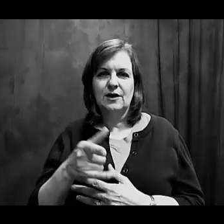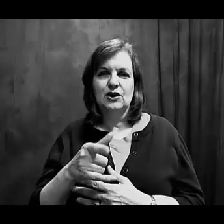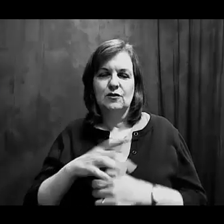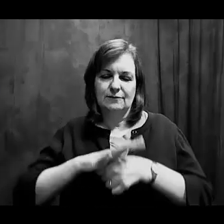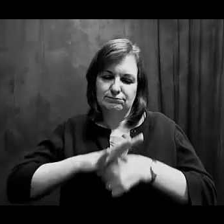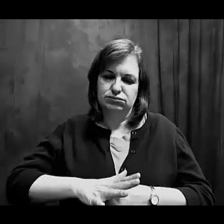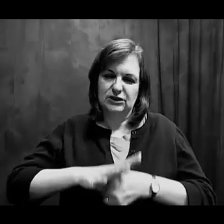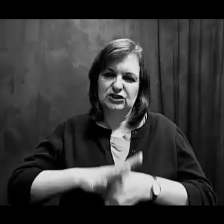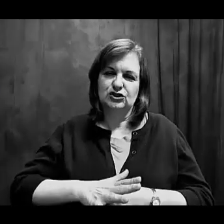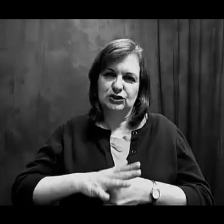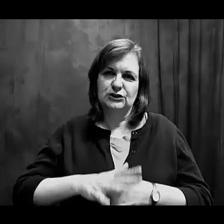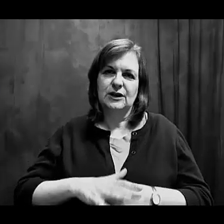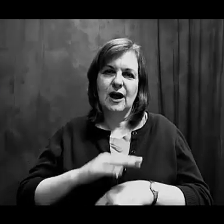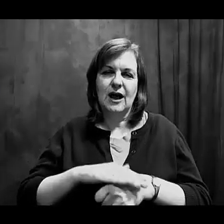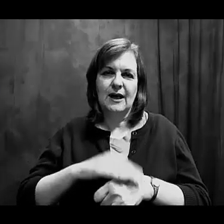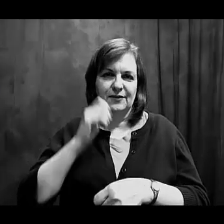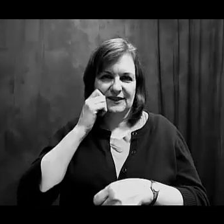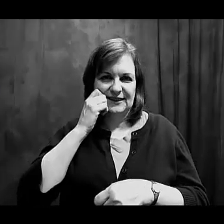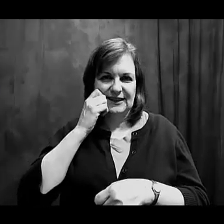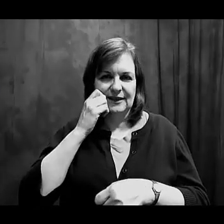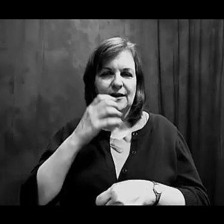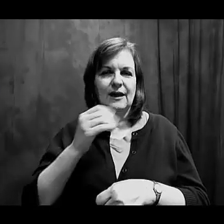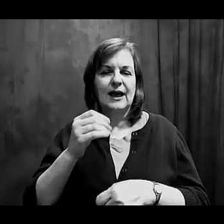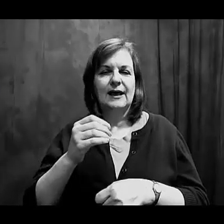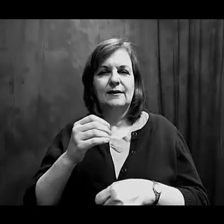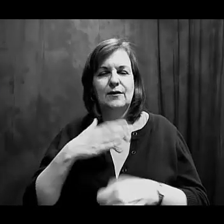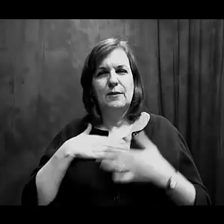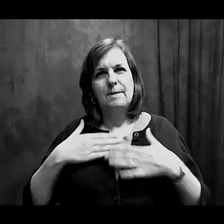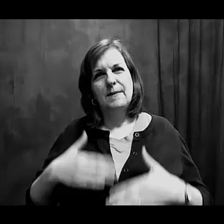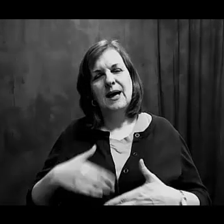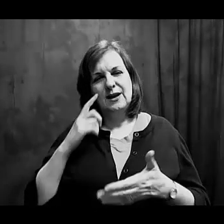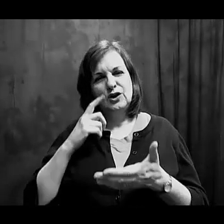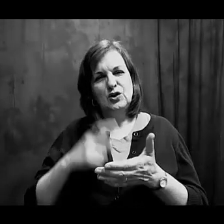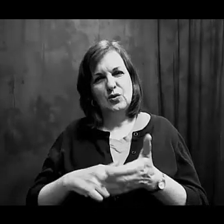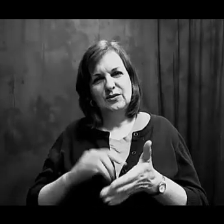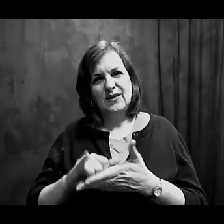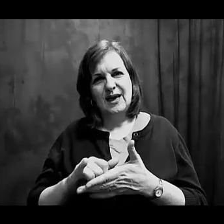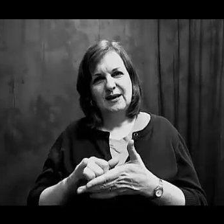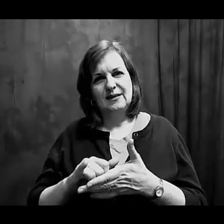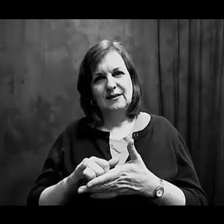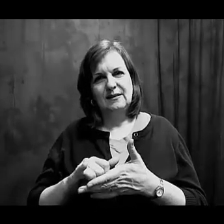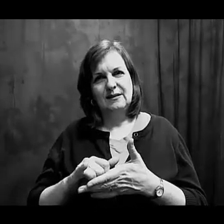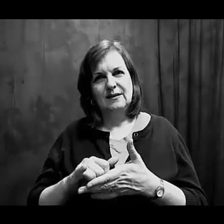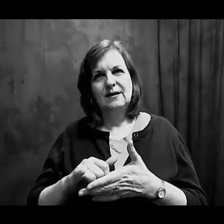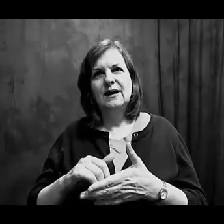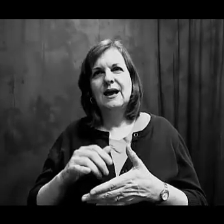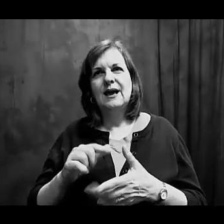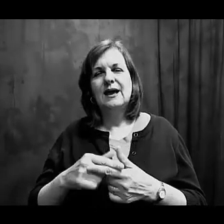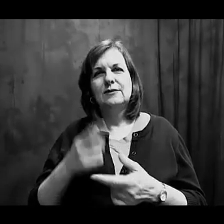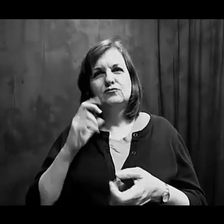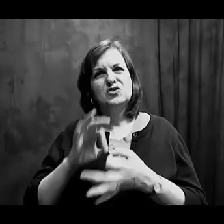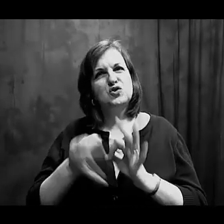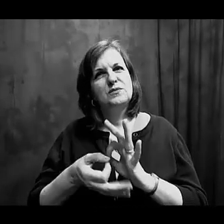on your tissues and your body is sensing that as warmth and you tend to get a little fidgety -- so depending on the different types